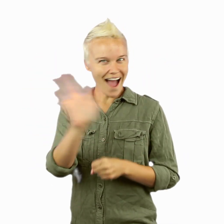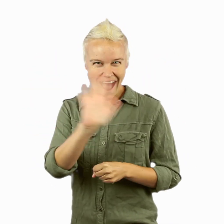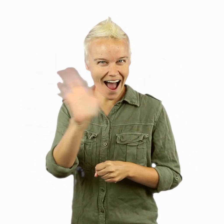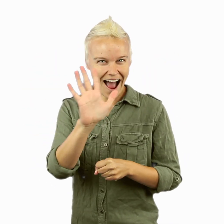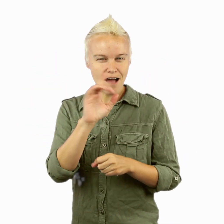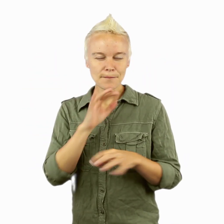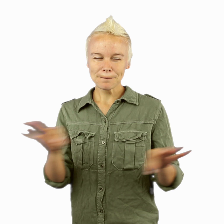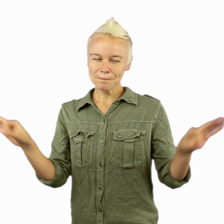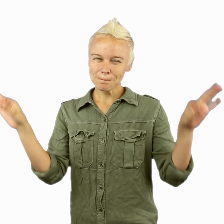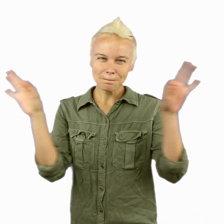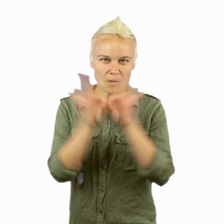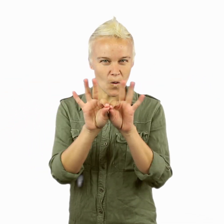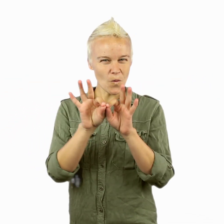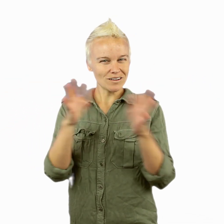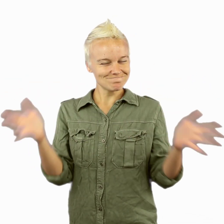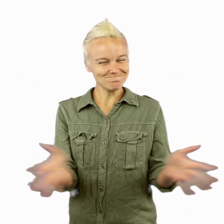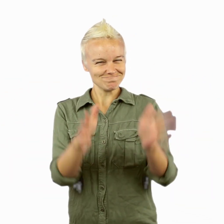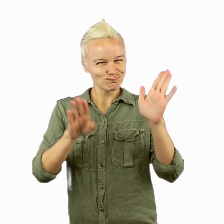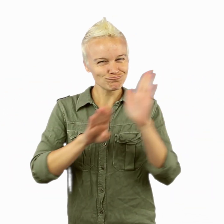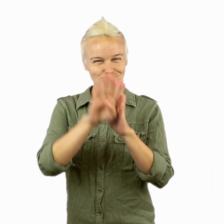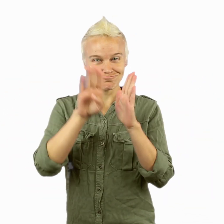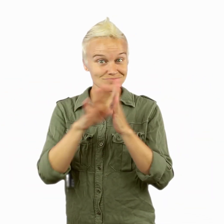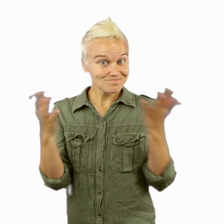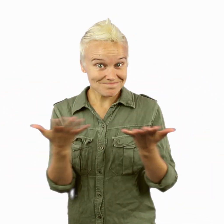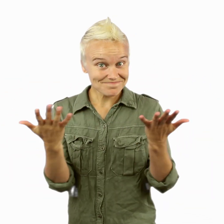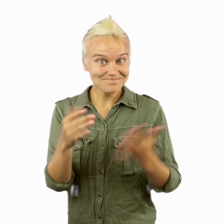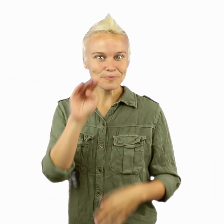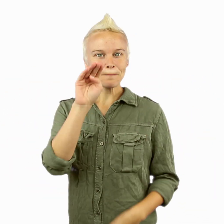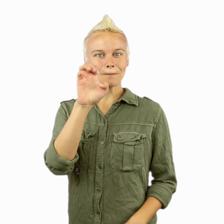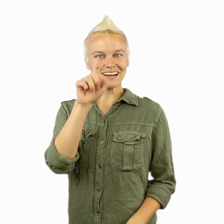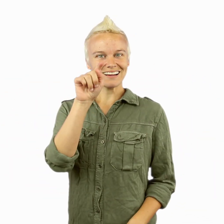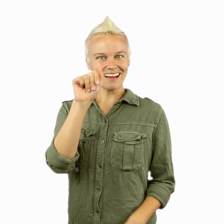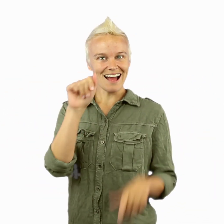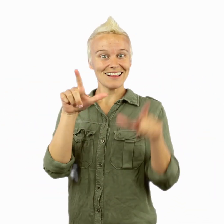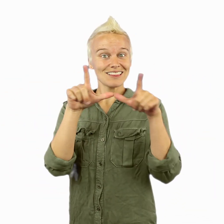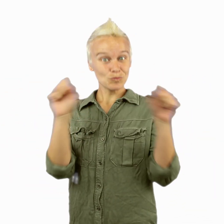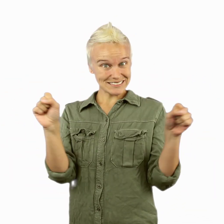You can do even more for children's development by instilling metalinguistic skills.